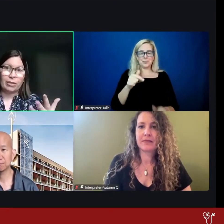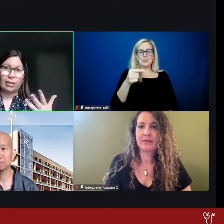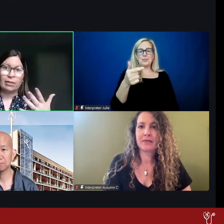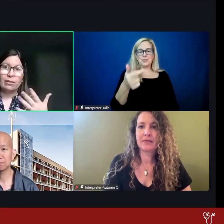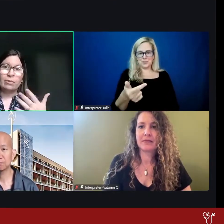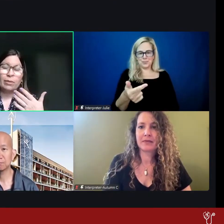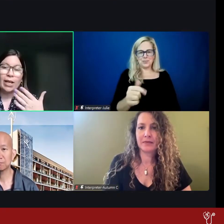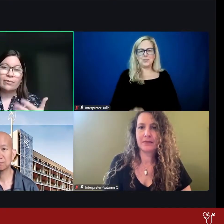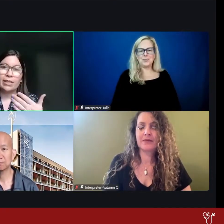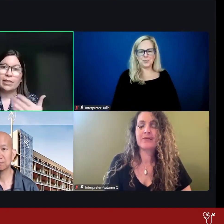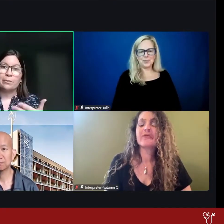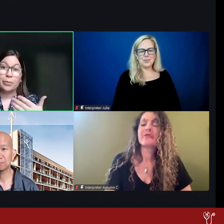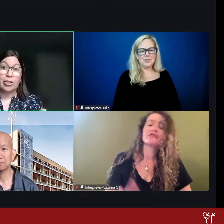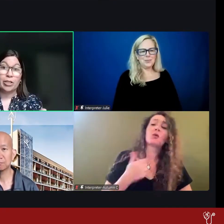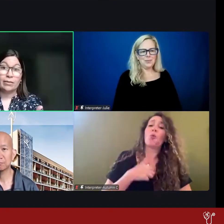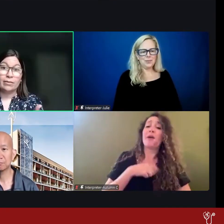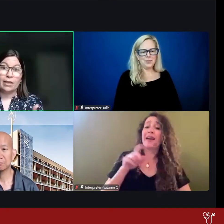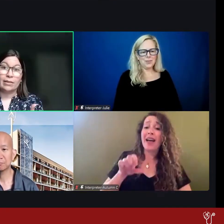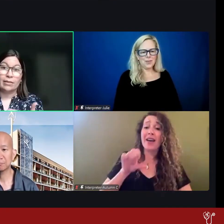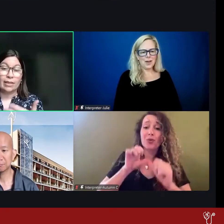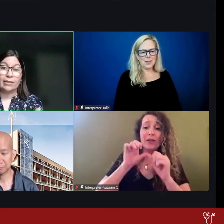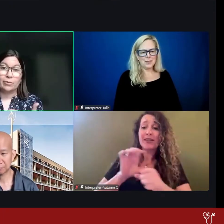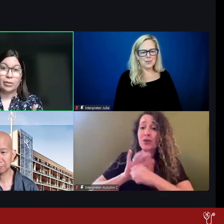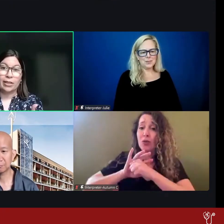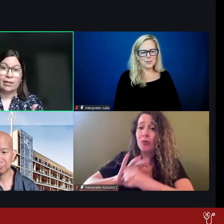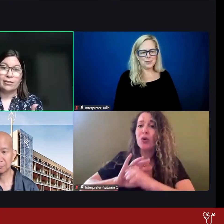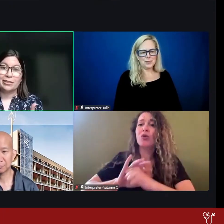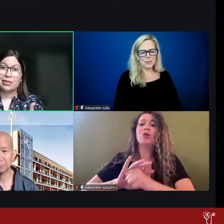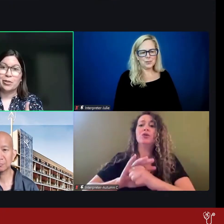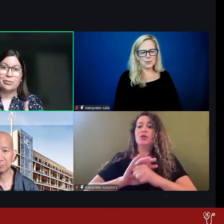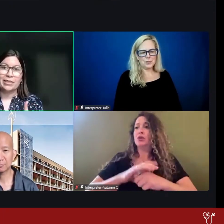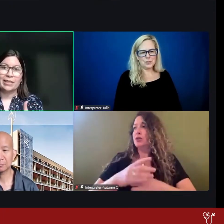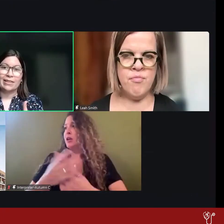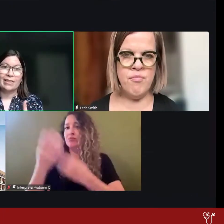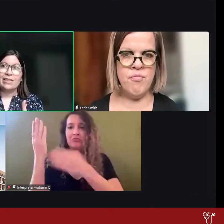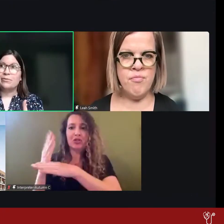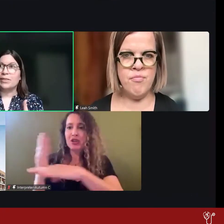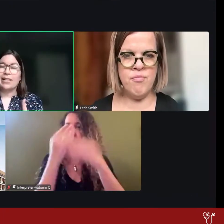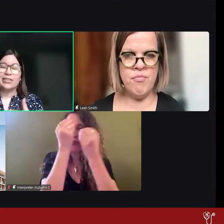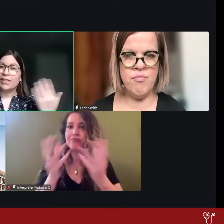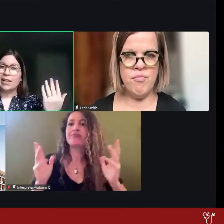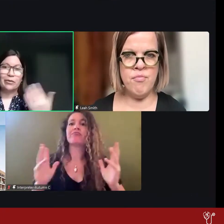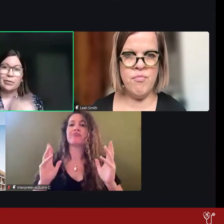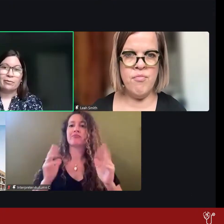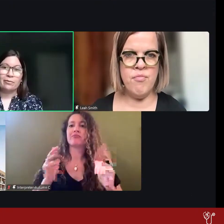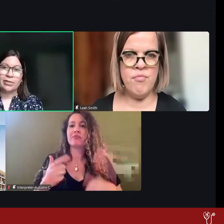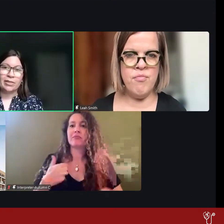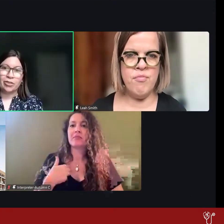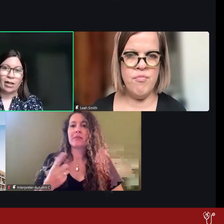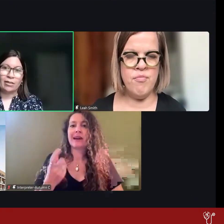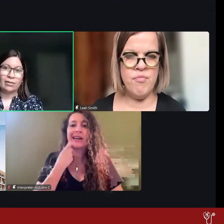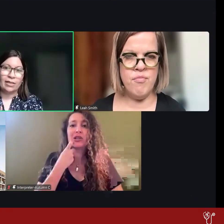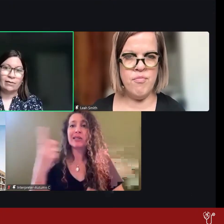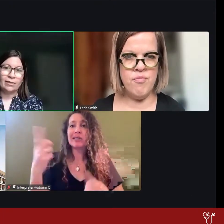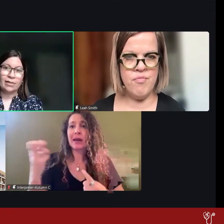It's like we have to keep pushing and getting the work out. And so I'm always like when I just came from a conference in Chicago at Society